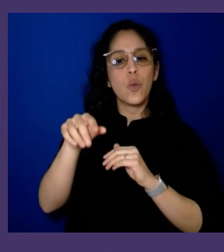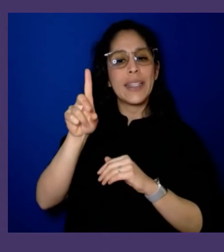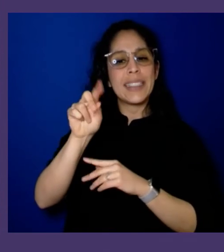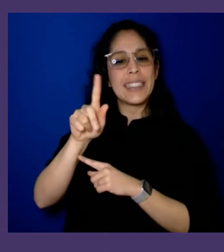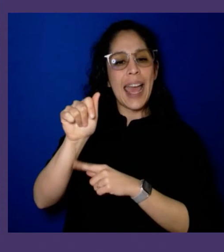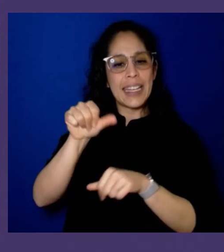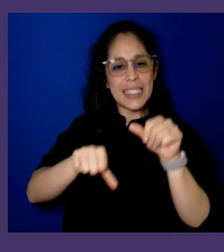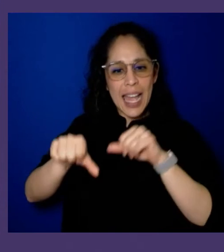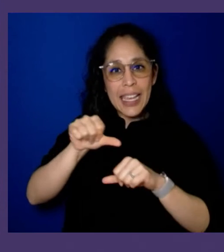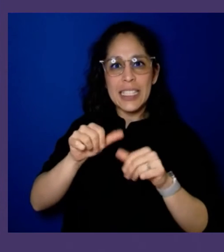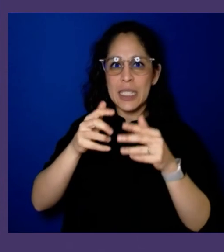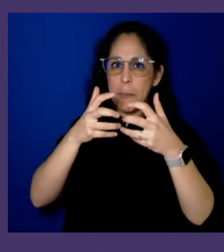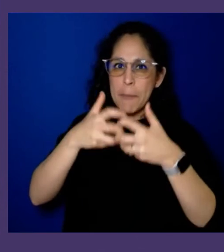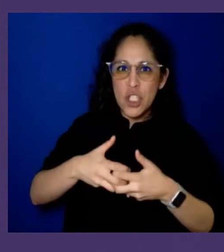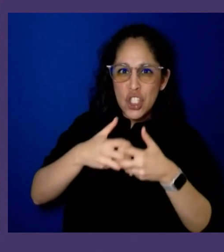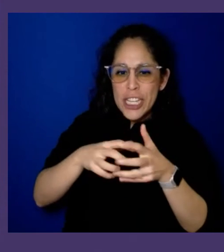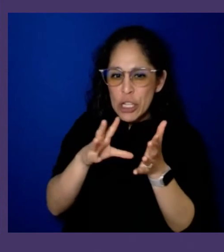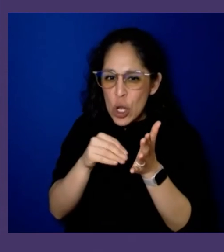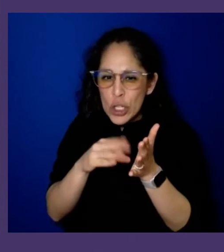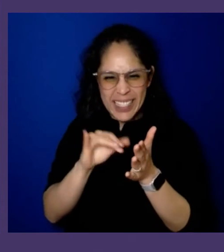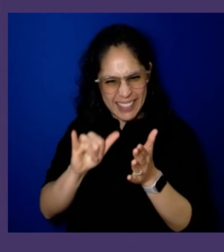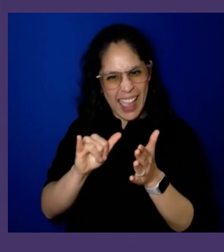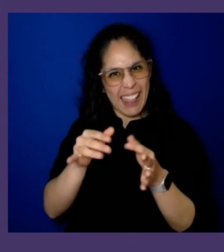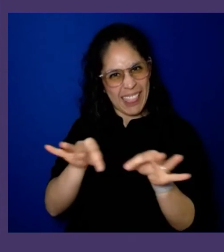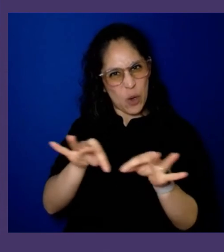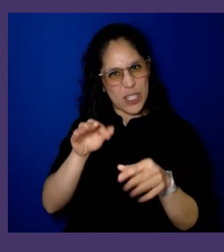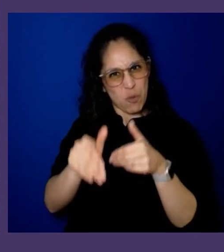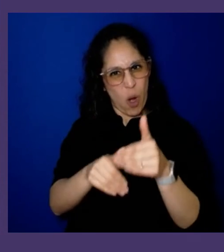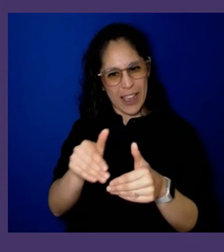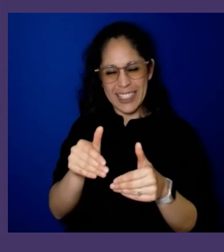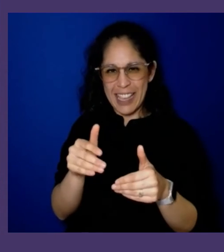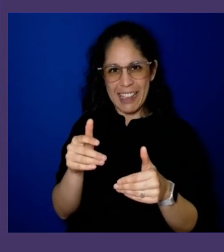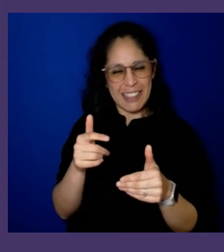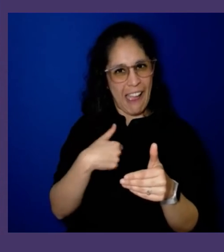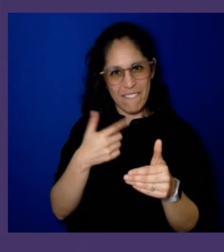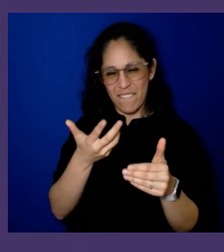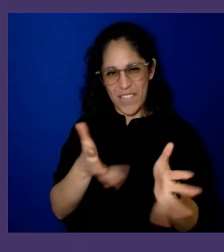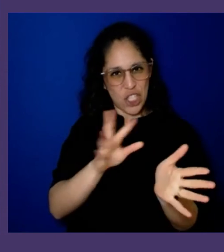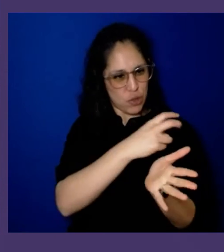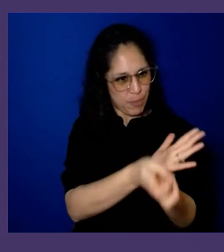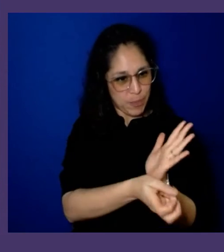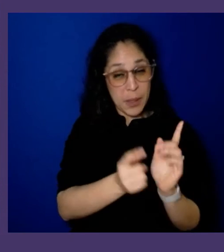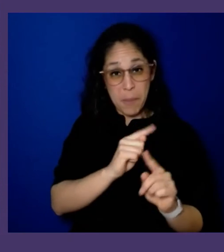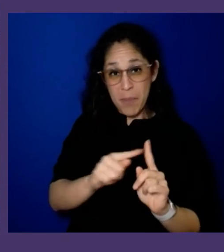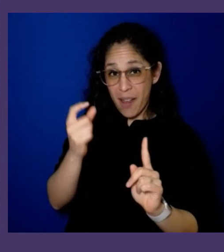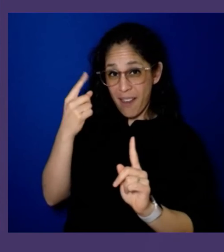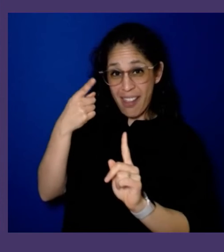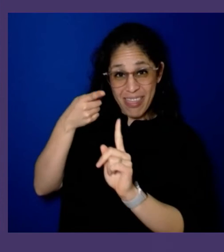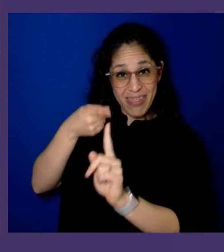but I have not been able to really immerse myself in that next step of